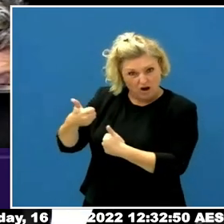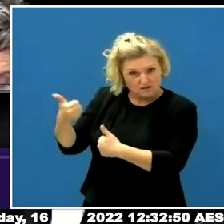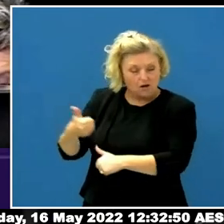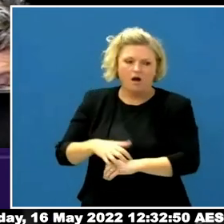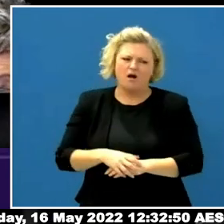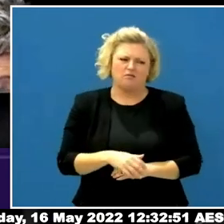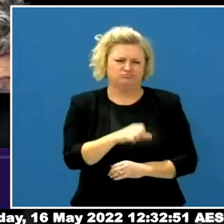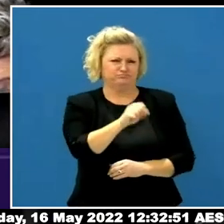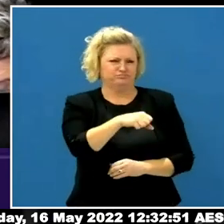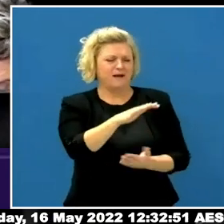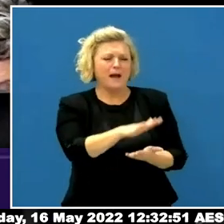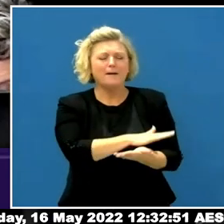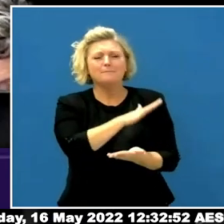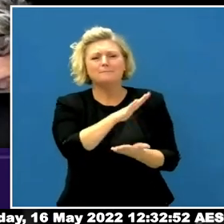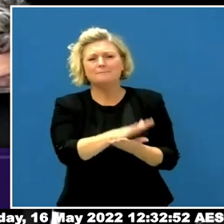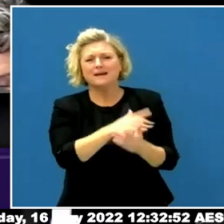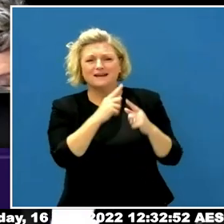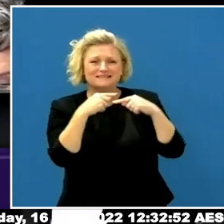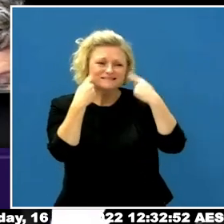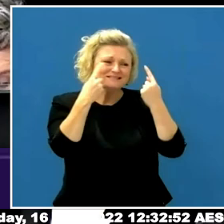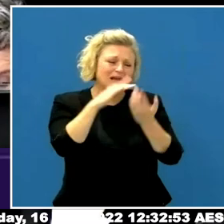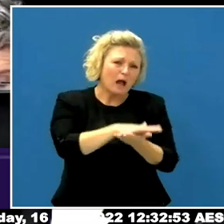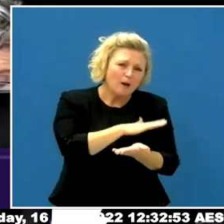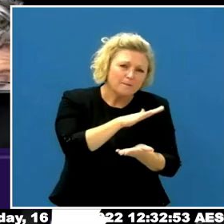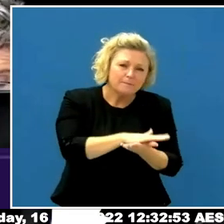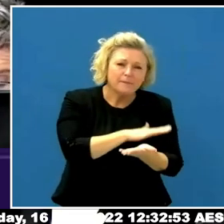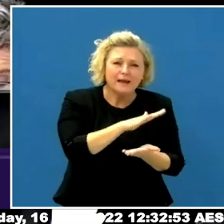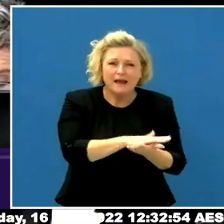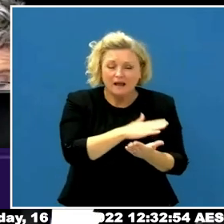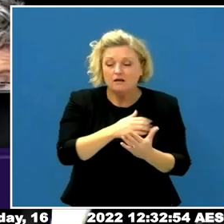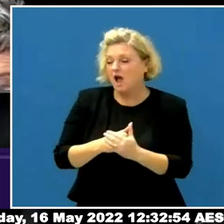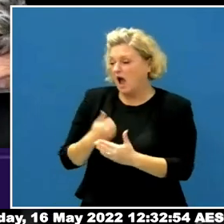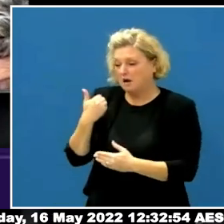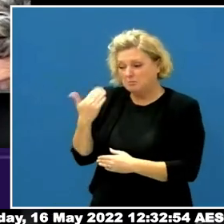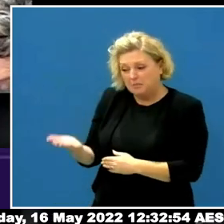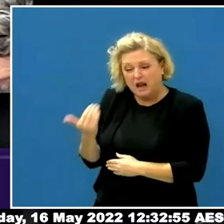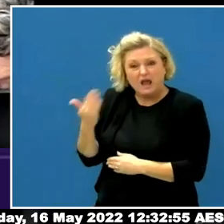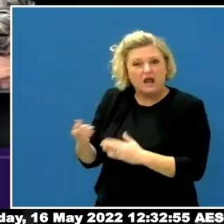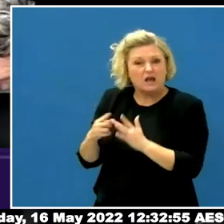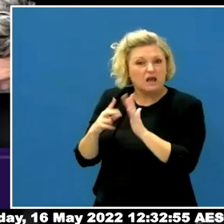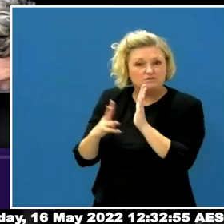Yes. SALLY: Yes. And what about billing and invoicing? Perfect, so simple.